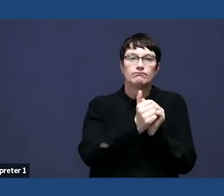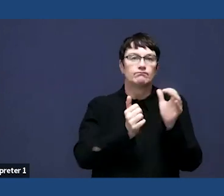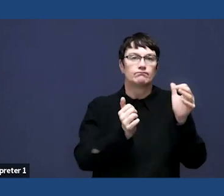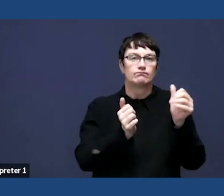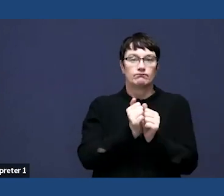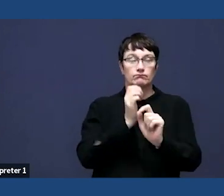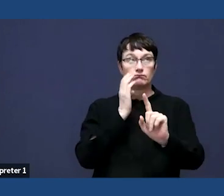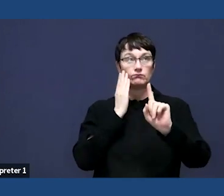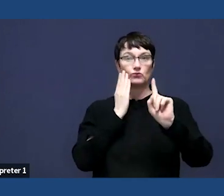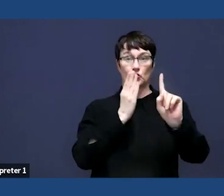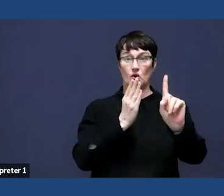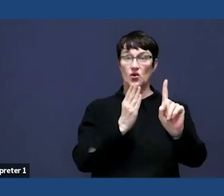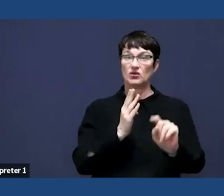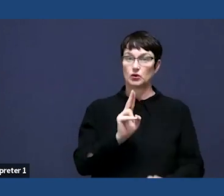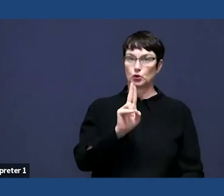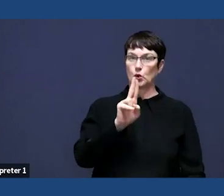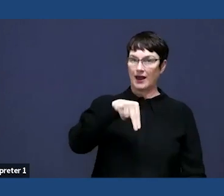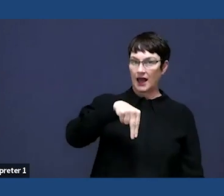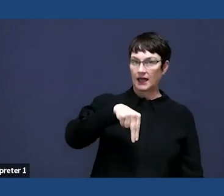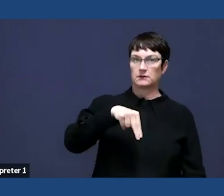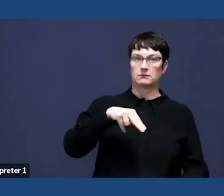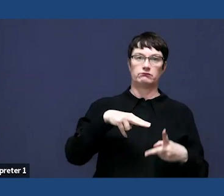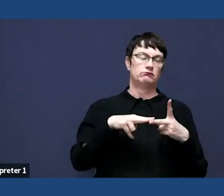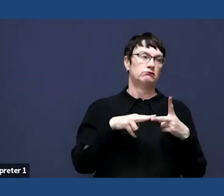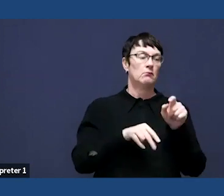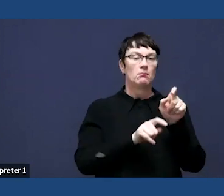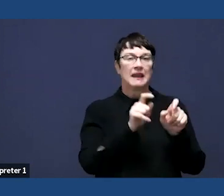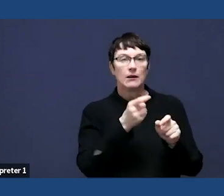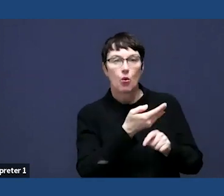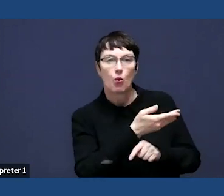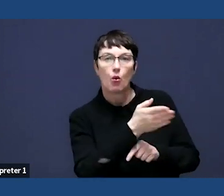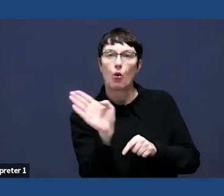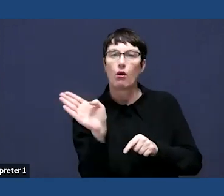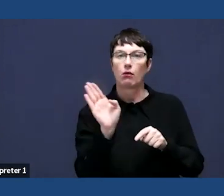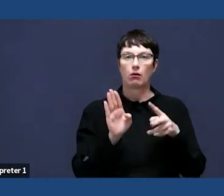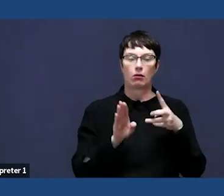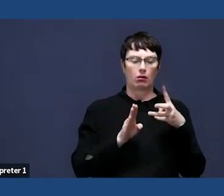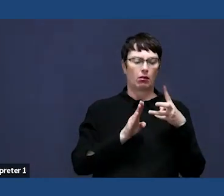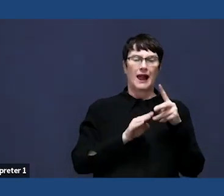So any one of you want to comment on any of these goals?